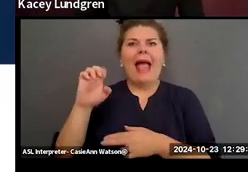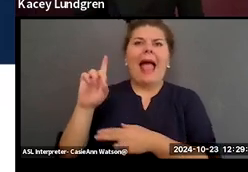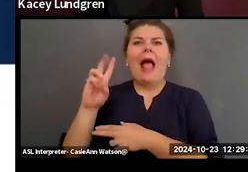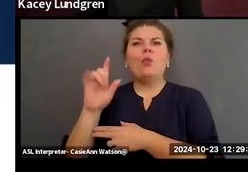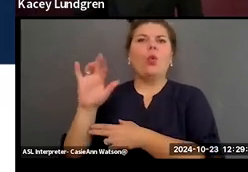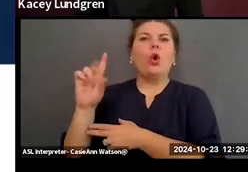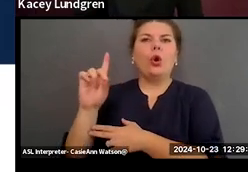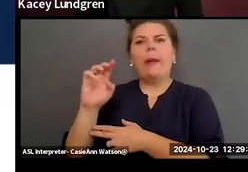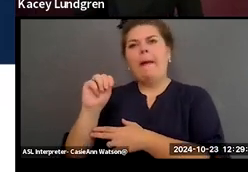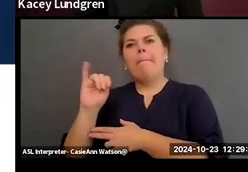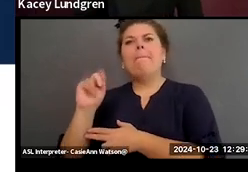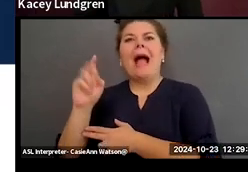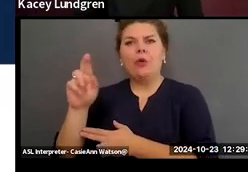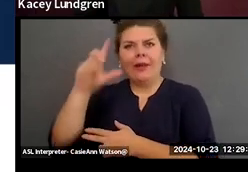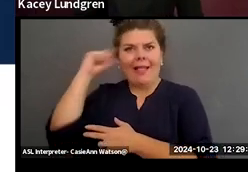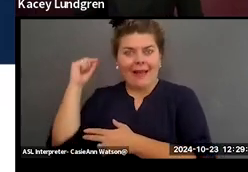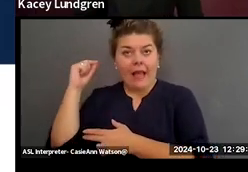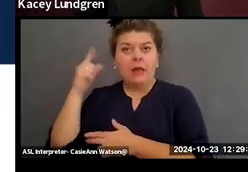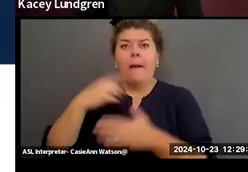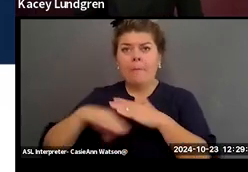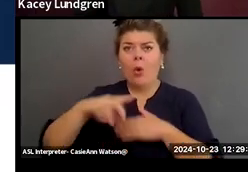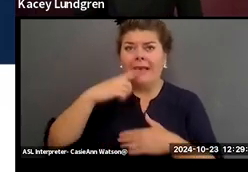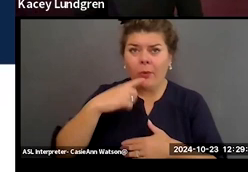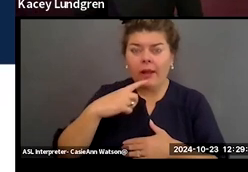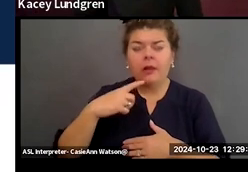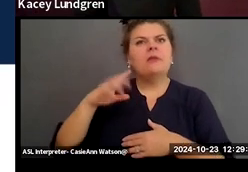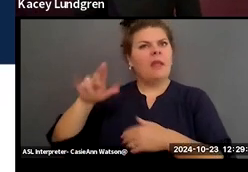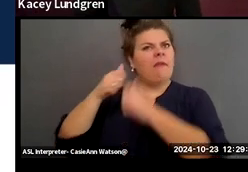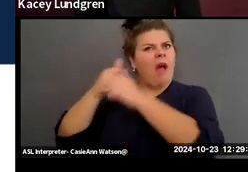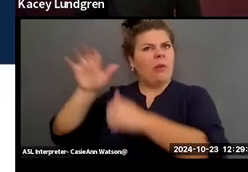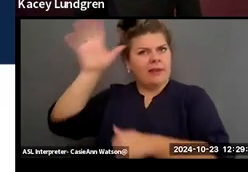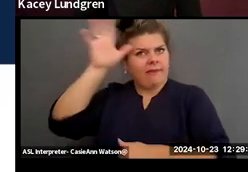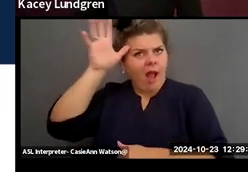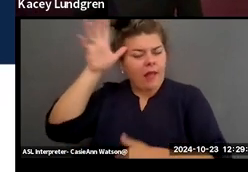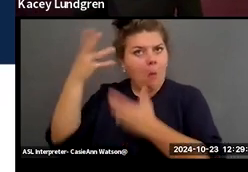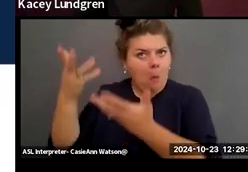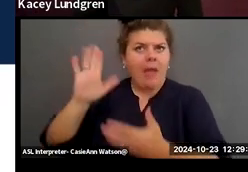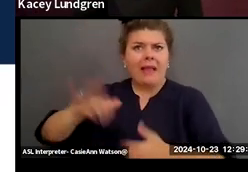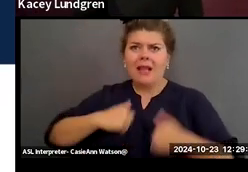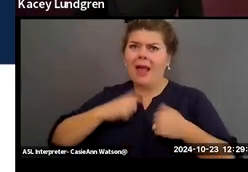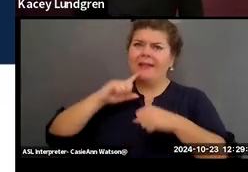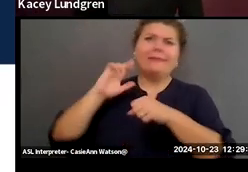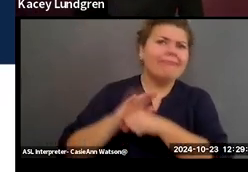He was born hearing, and in his father's footsteps, he followed dedicating his life to deaf education.